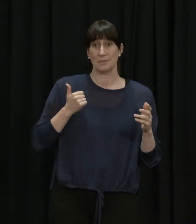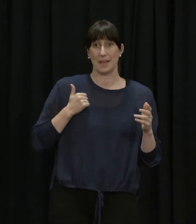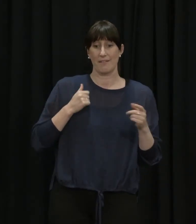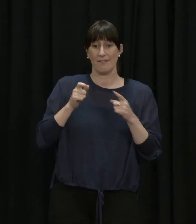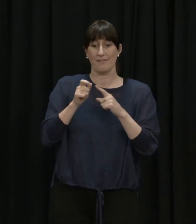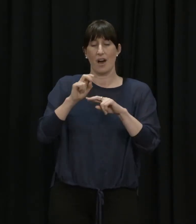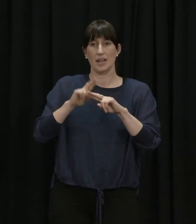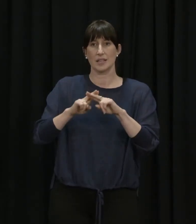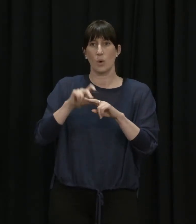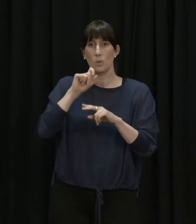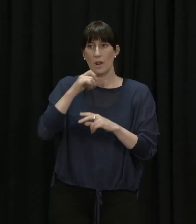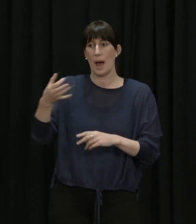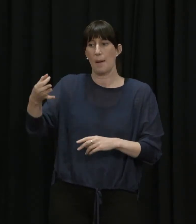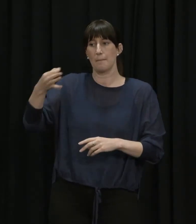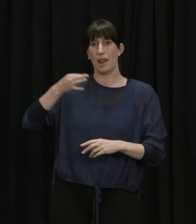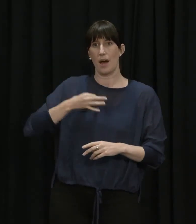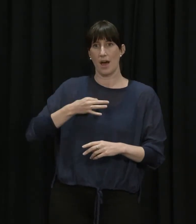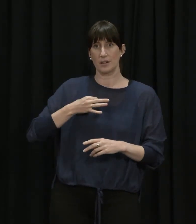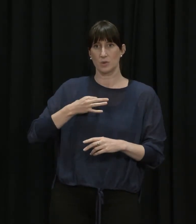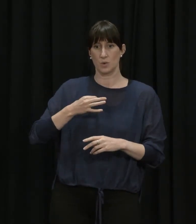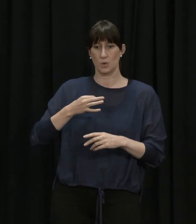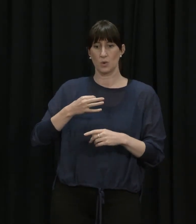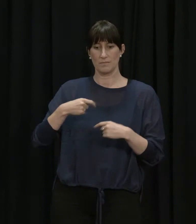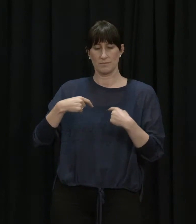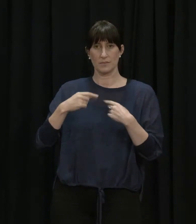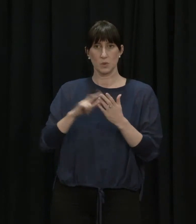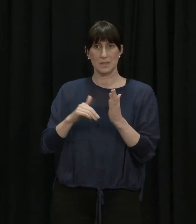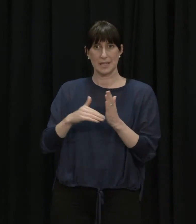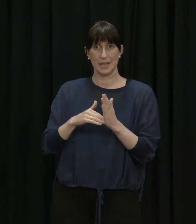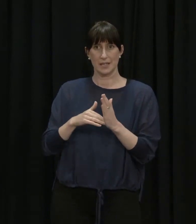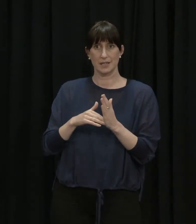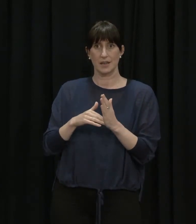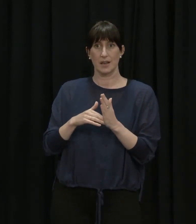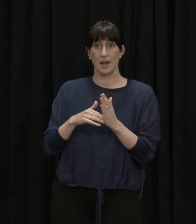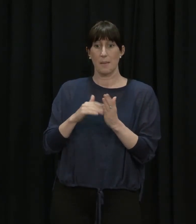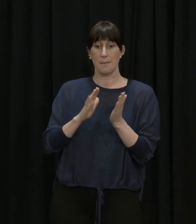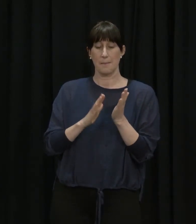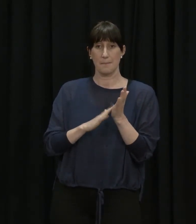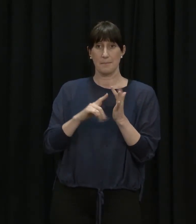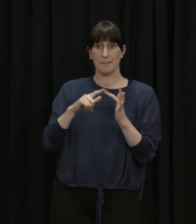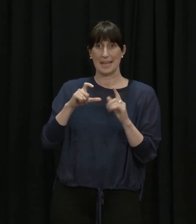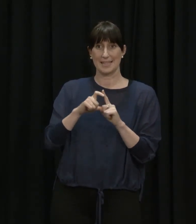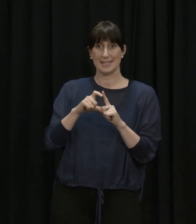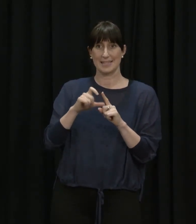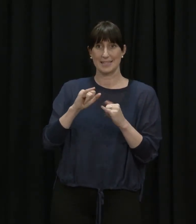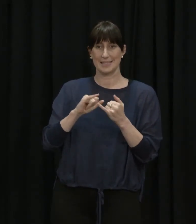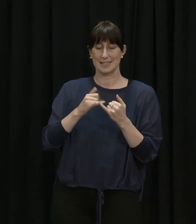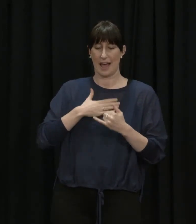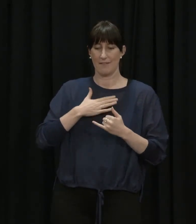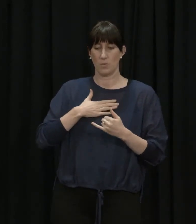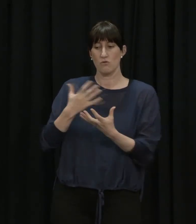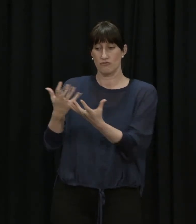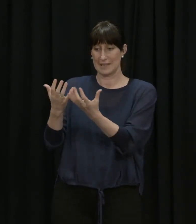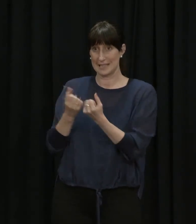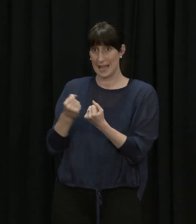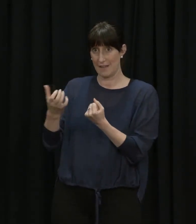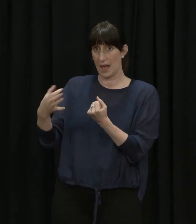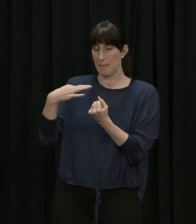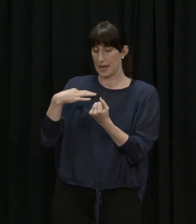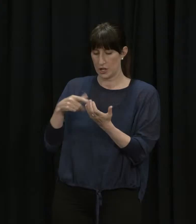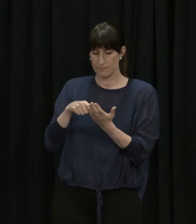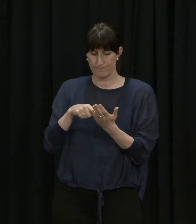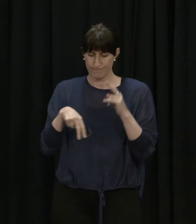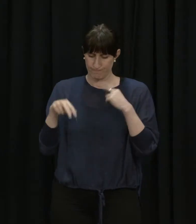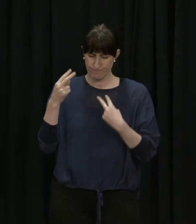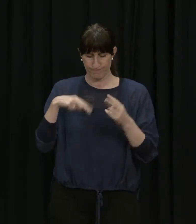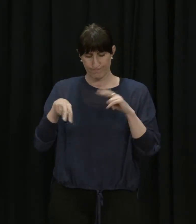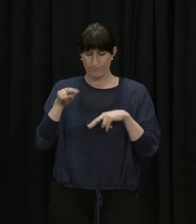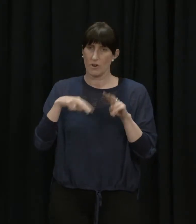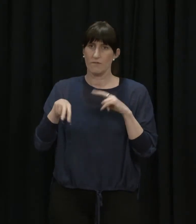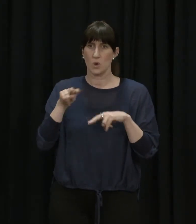Where expecting that